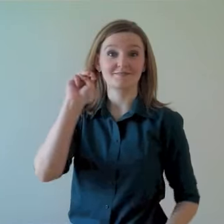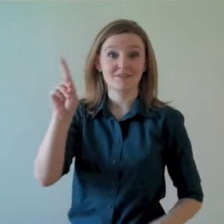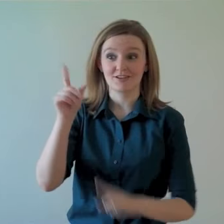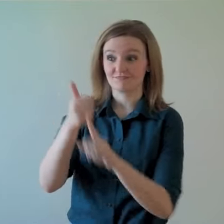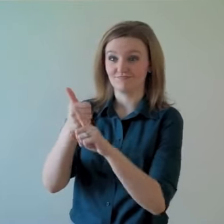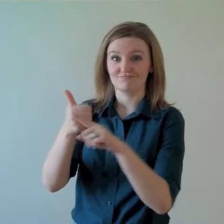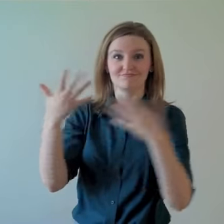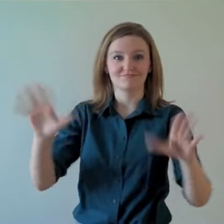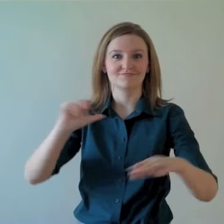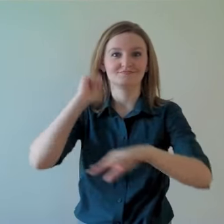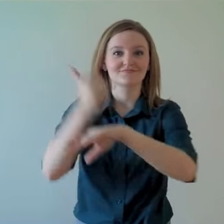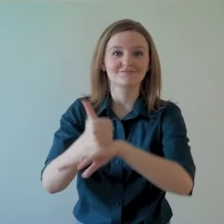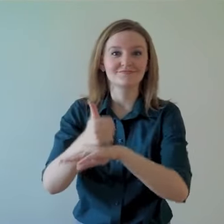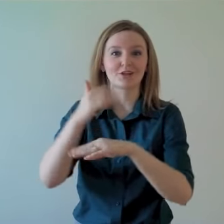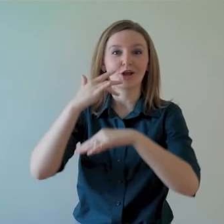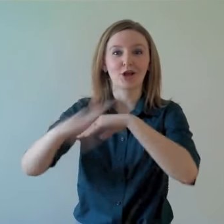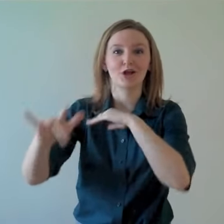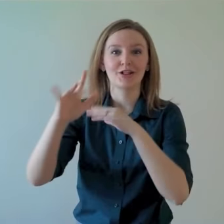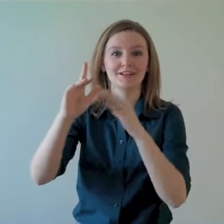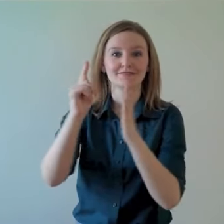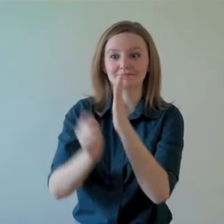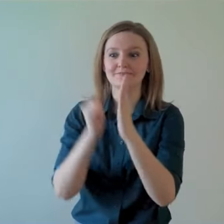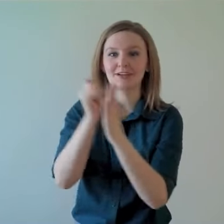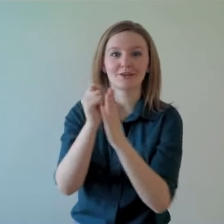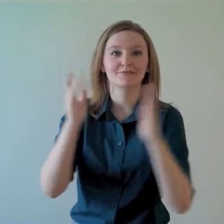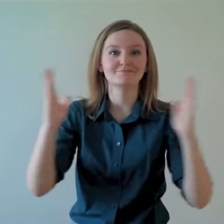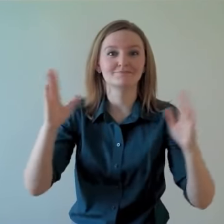The State of Maryland has set up an early voting period